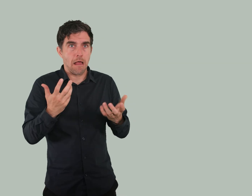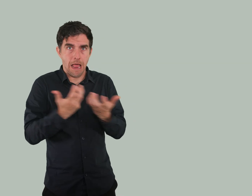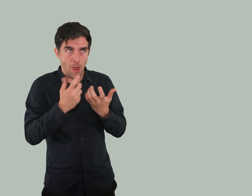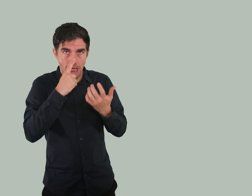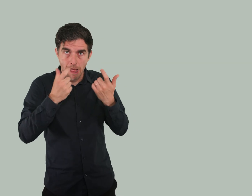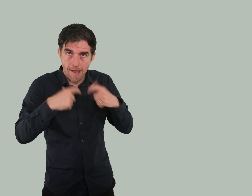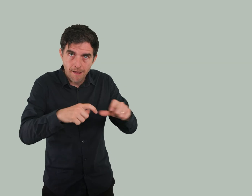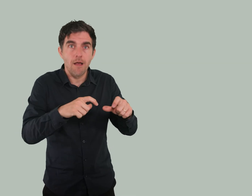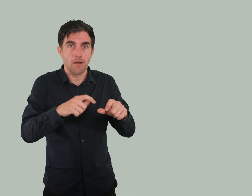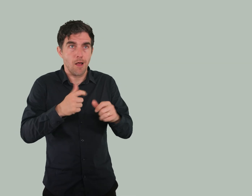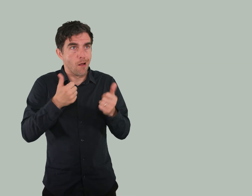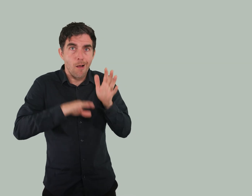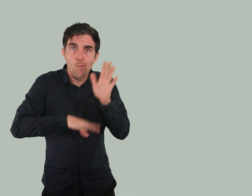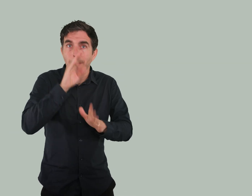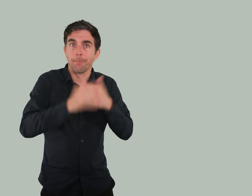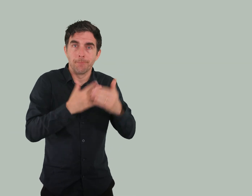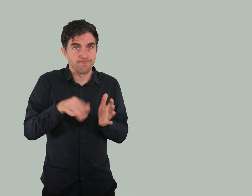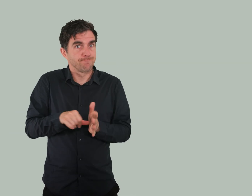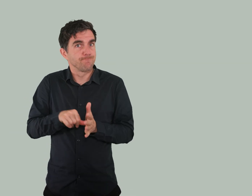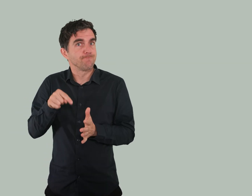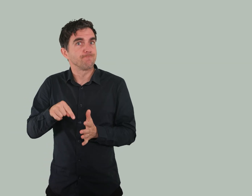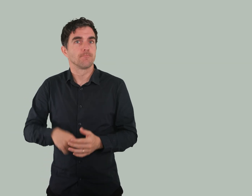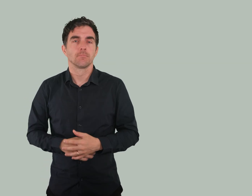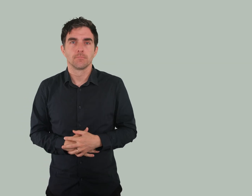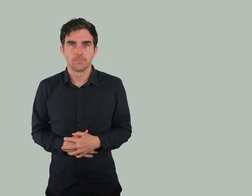sustain it and progress within it.